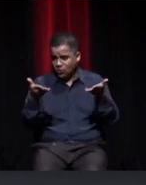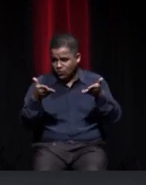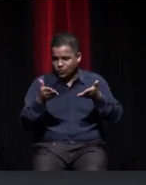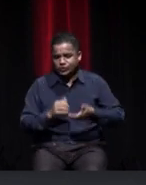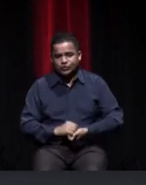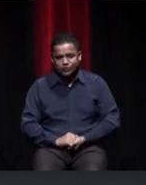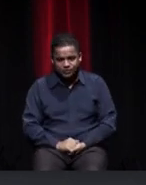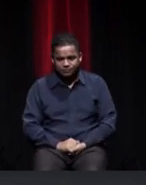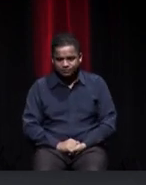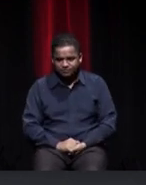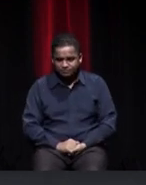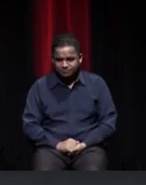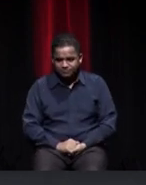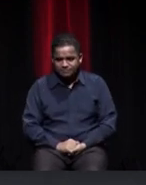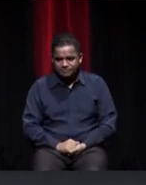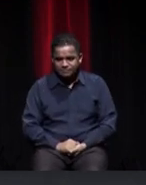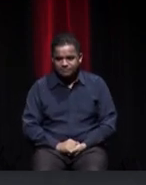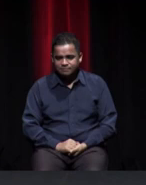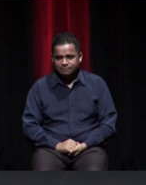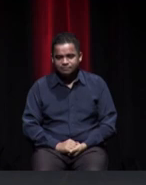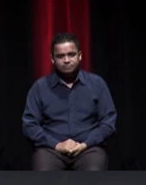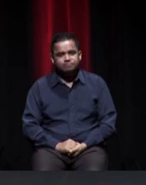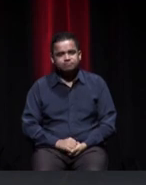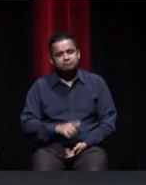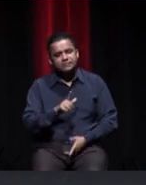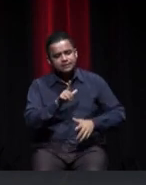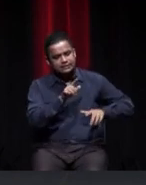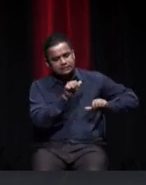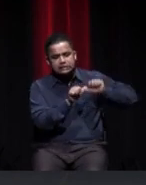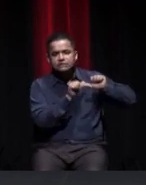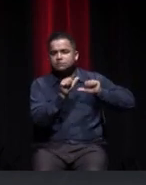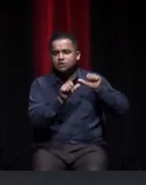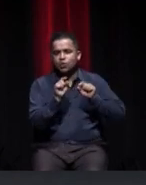these transformations, is the idea that we're